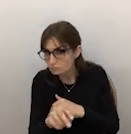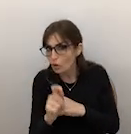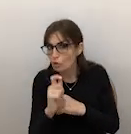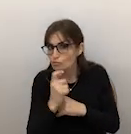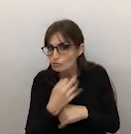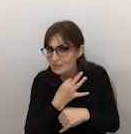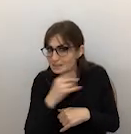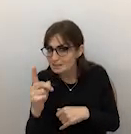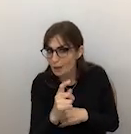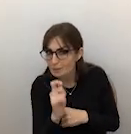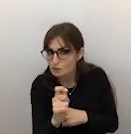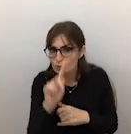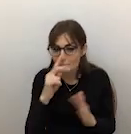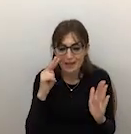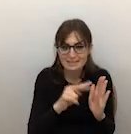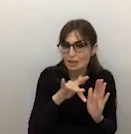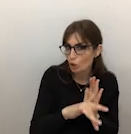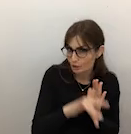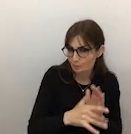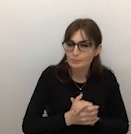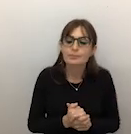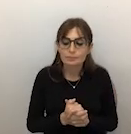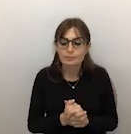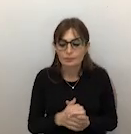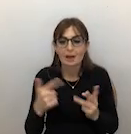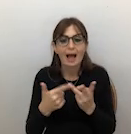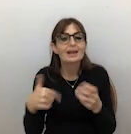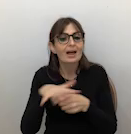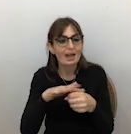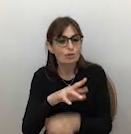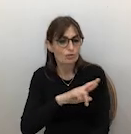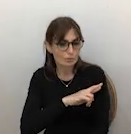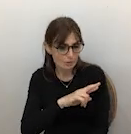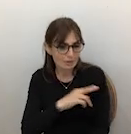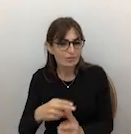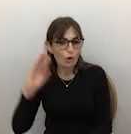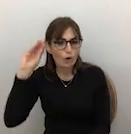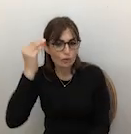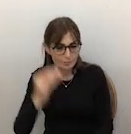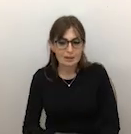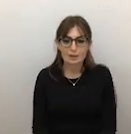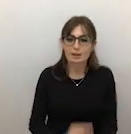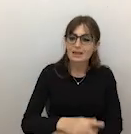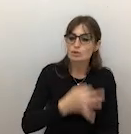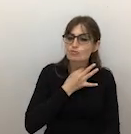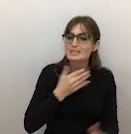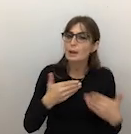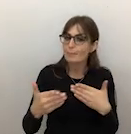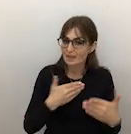yet visible in the financial reports. A third area of oversight responsibilities for the committee is regarding risk management.